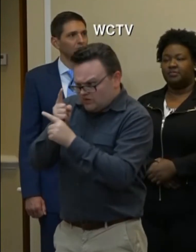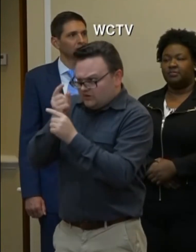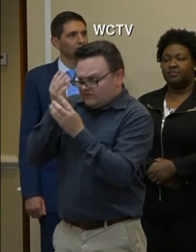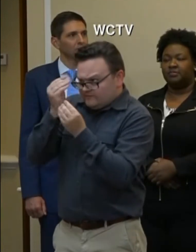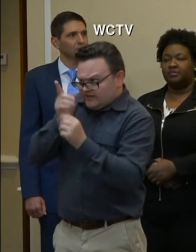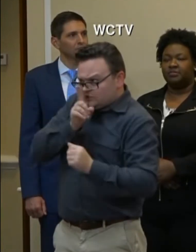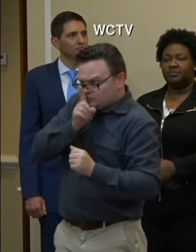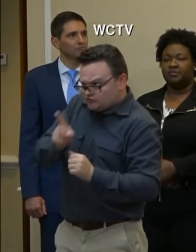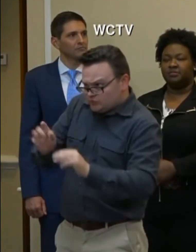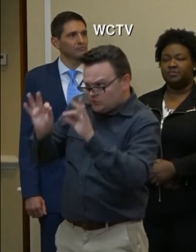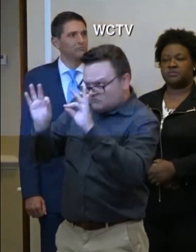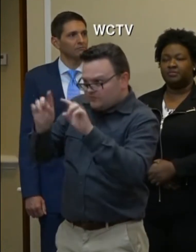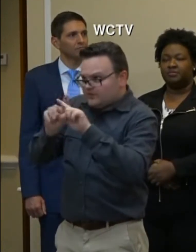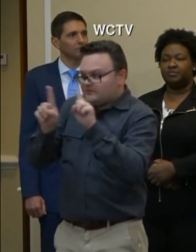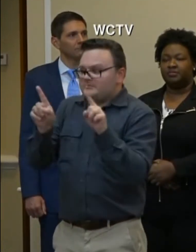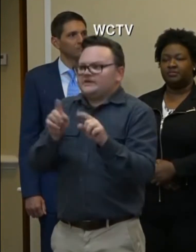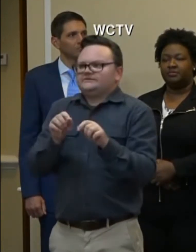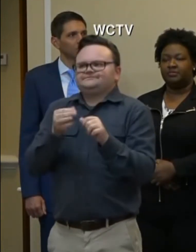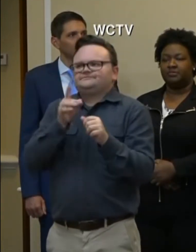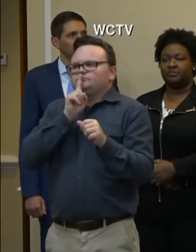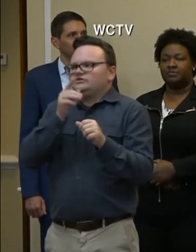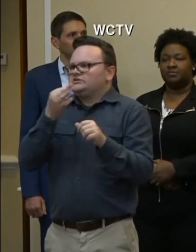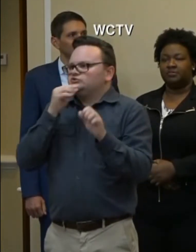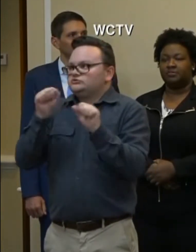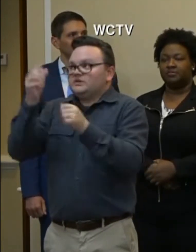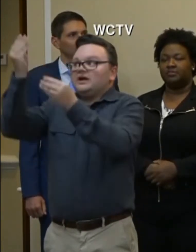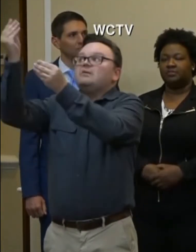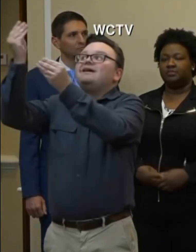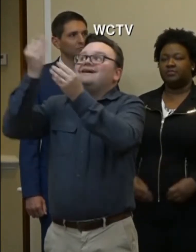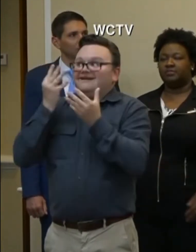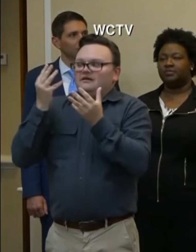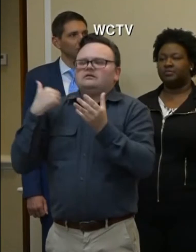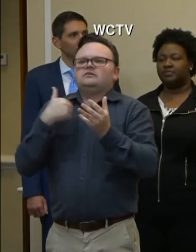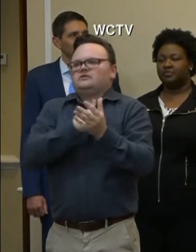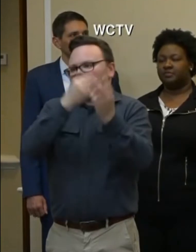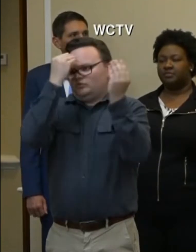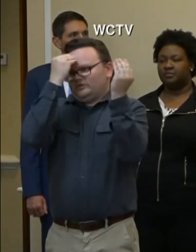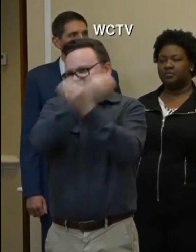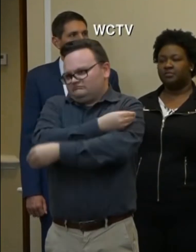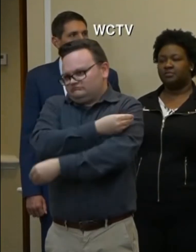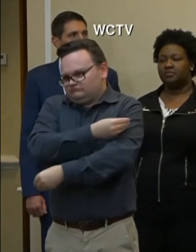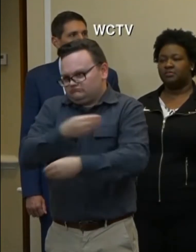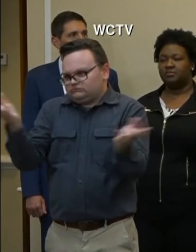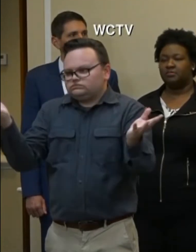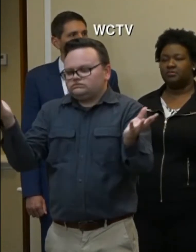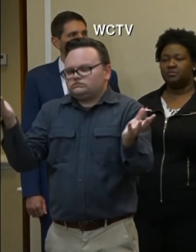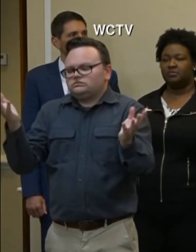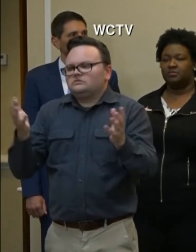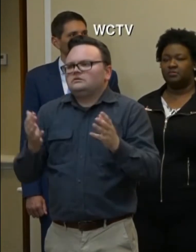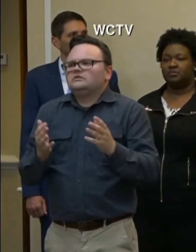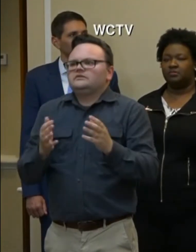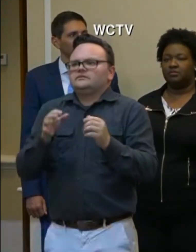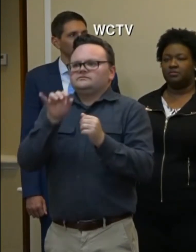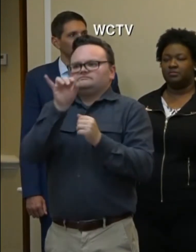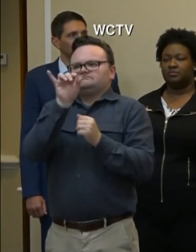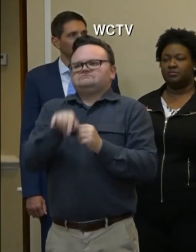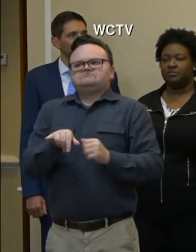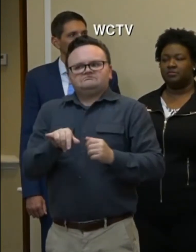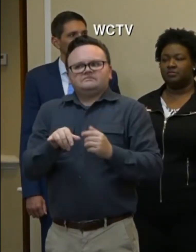just getting out as quickly as possible upon us receiving the information at the Department of Health is is the way to go and I think that